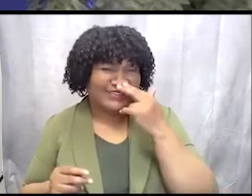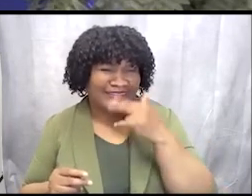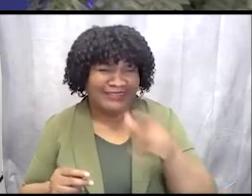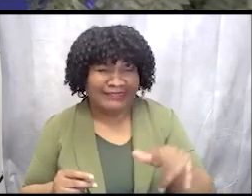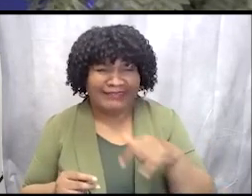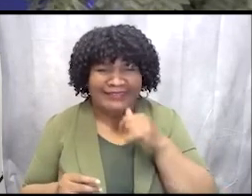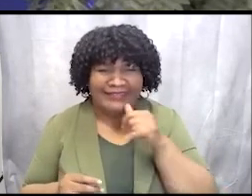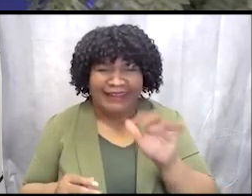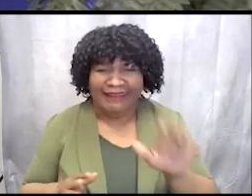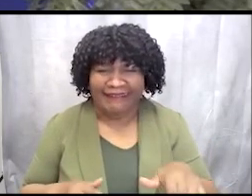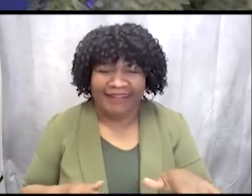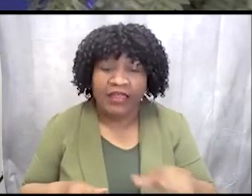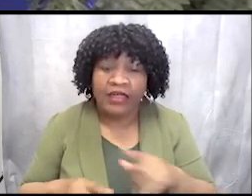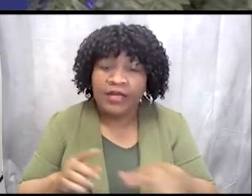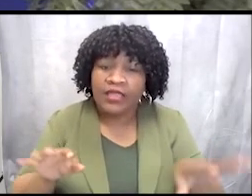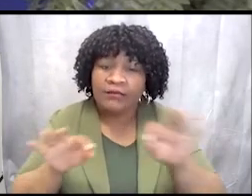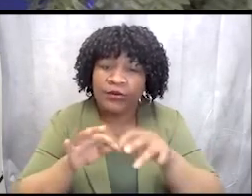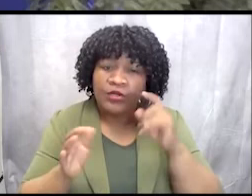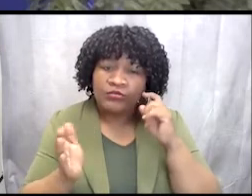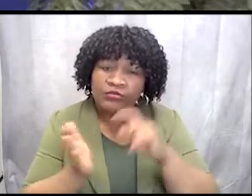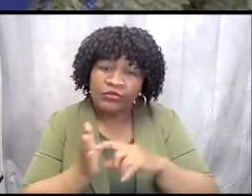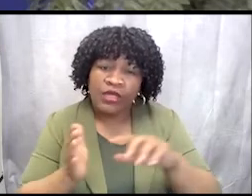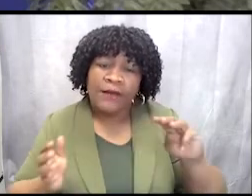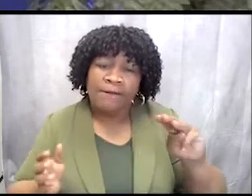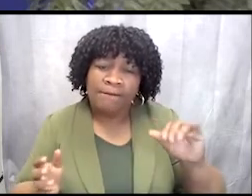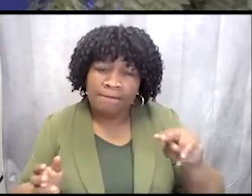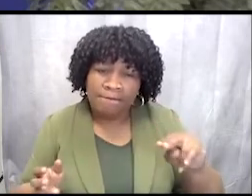But when you recognize it for what it really is,